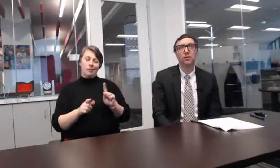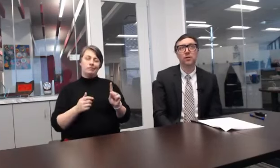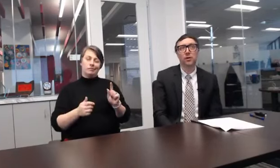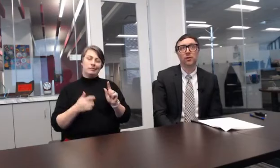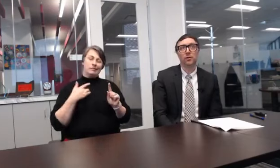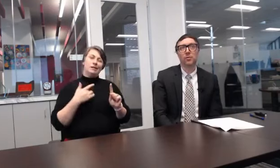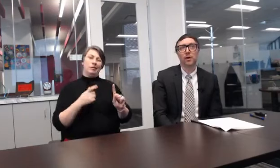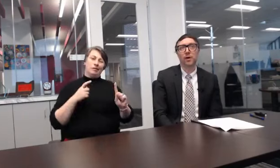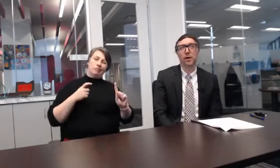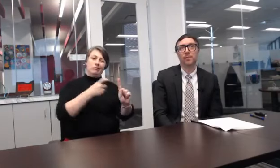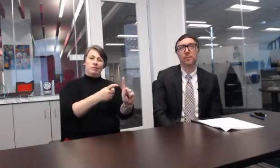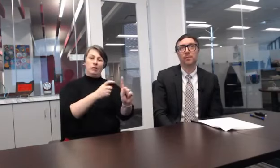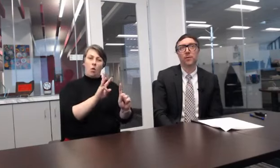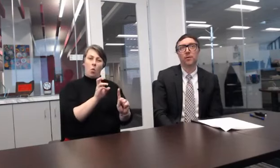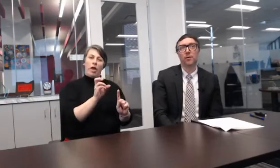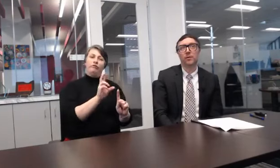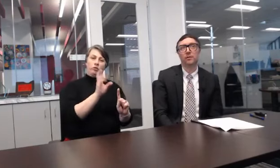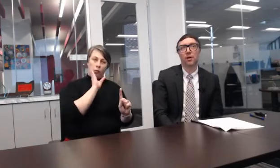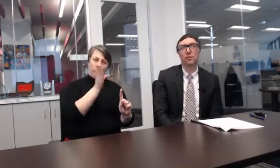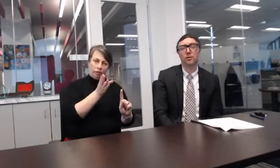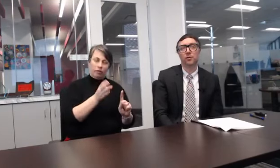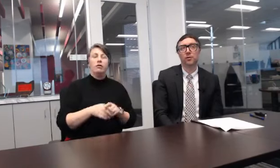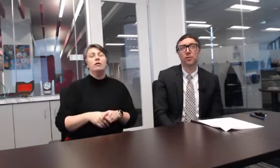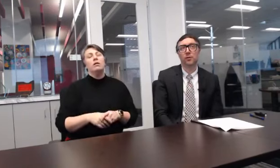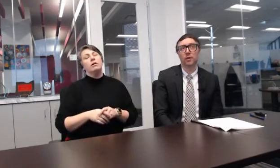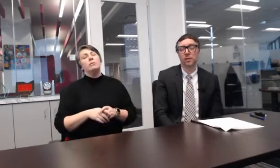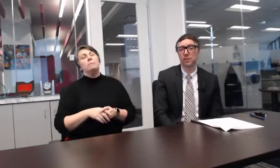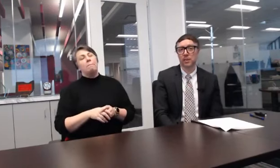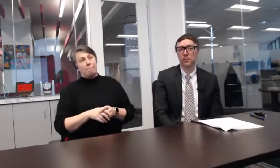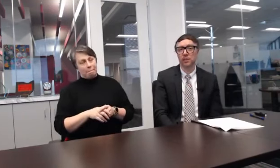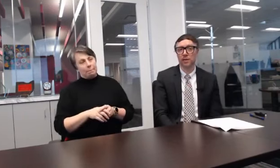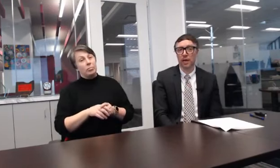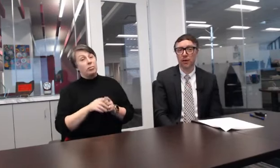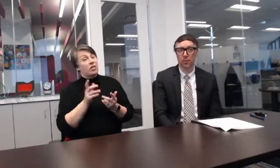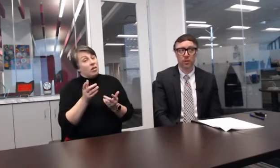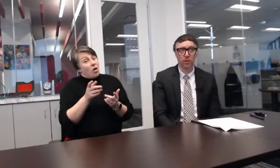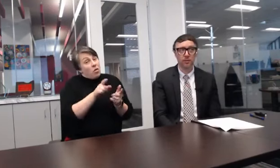So there's also the chance that the County Board could say,